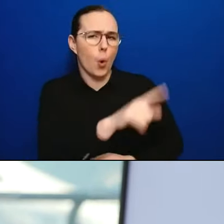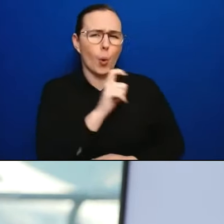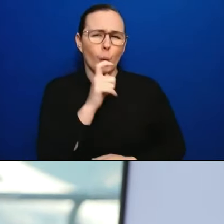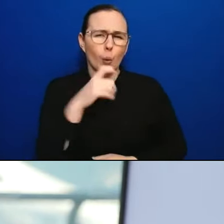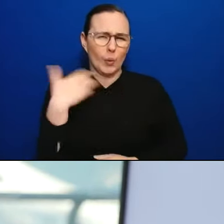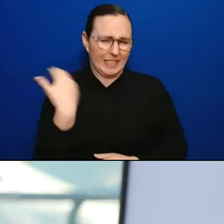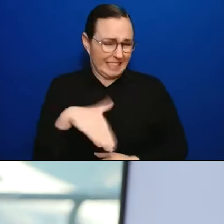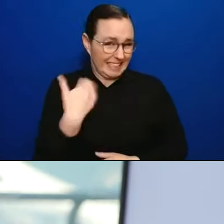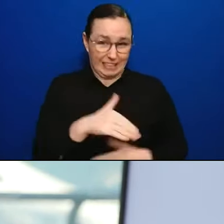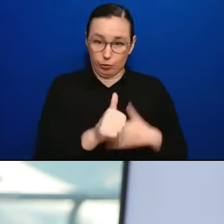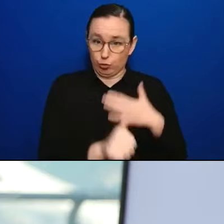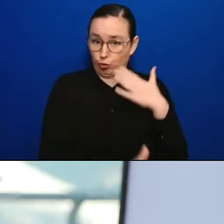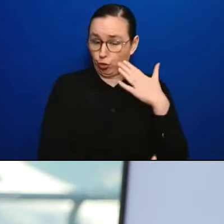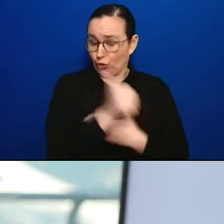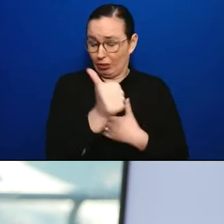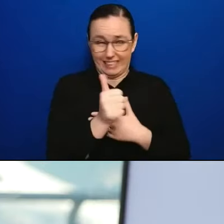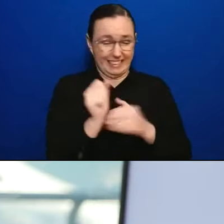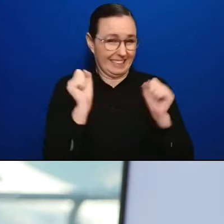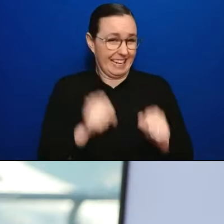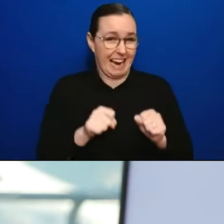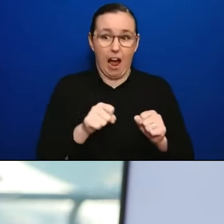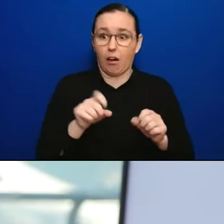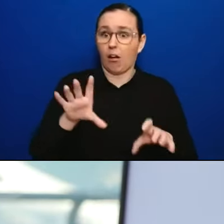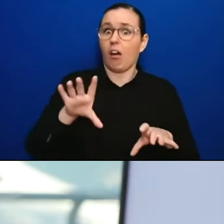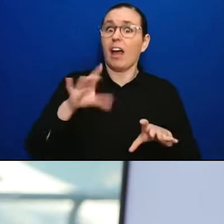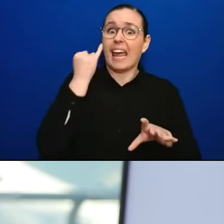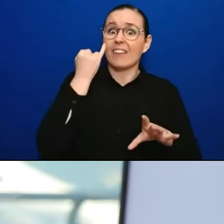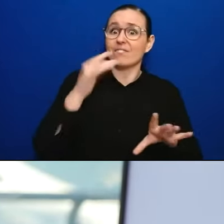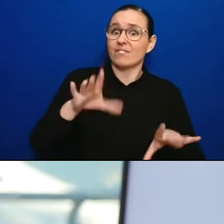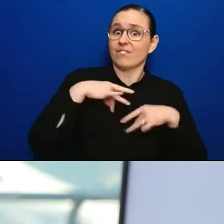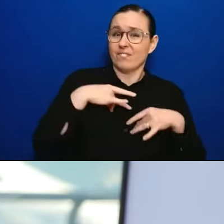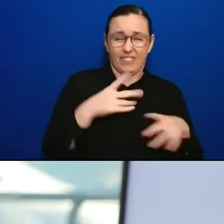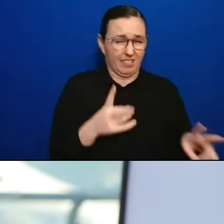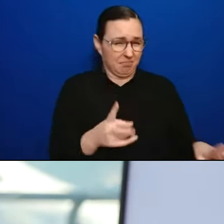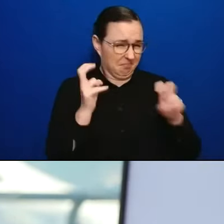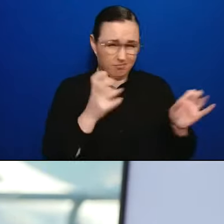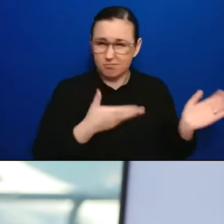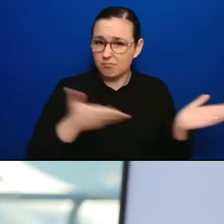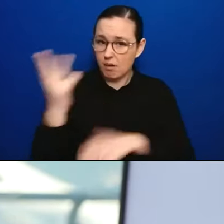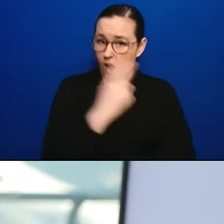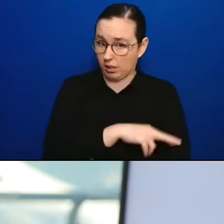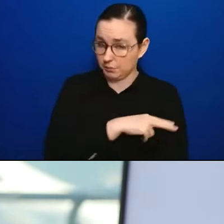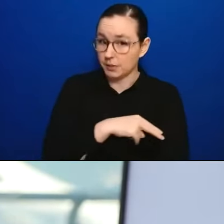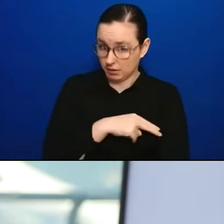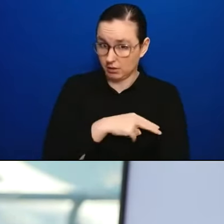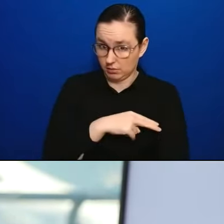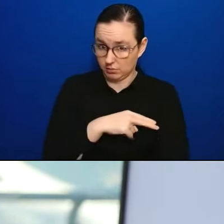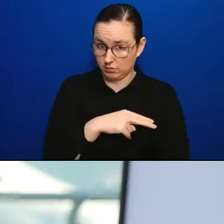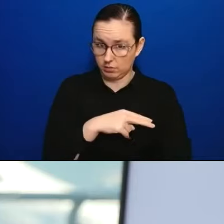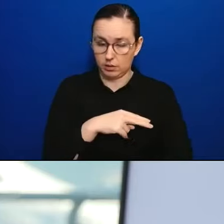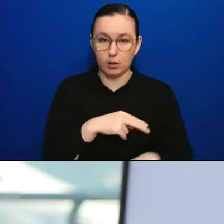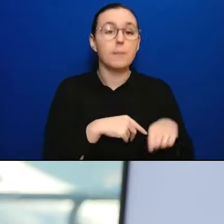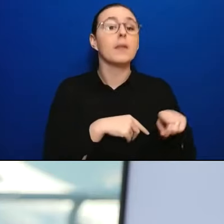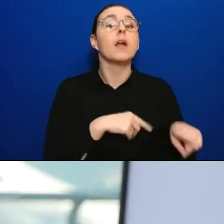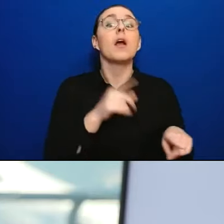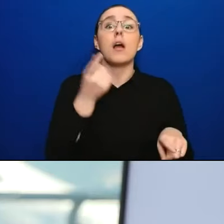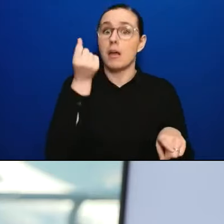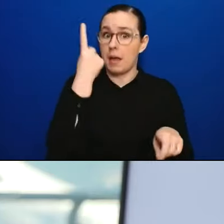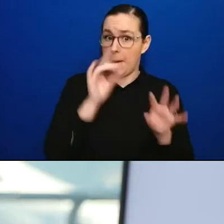And the treatment is specifically at people with highest risk of having more severe illness and hospitalization and it needs to